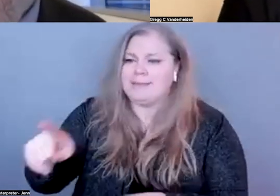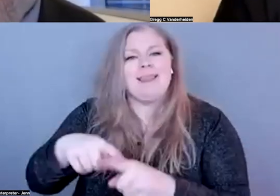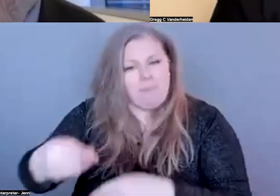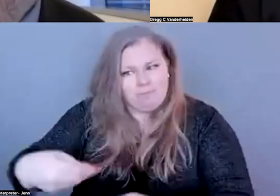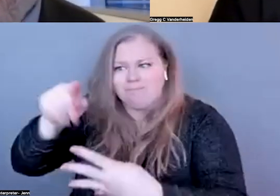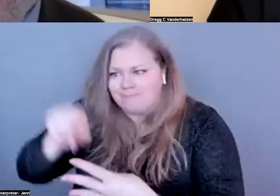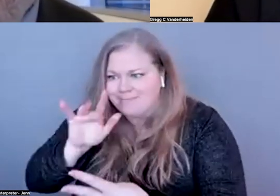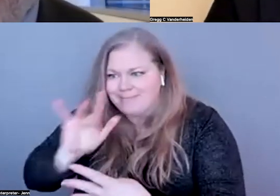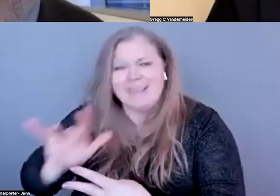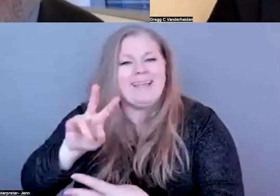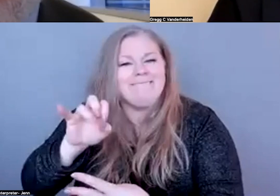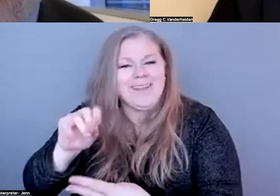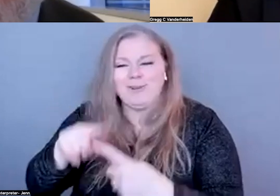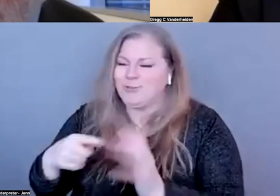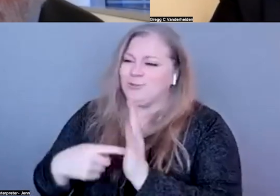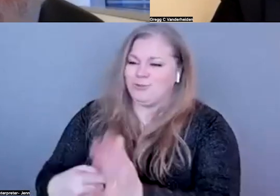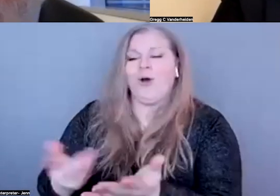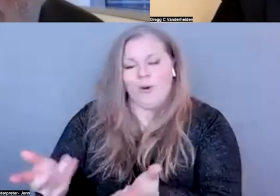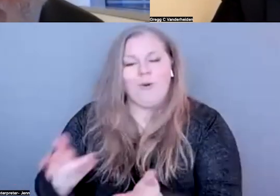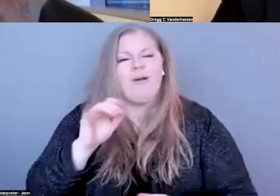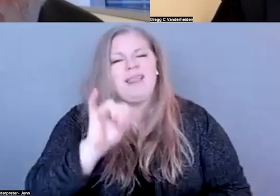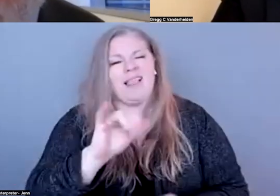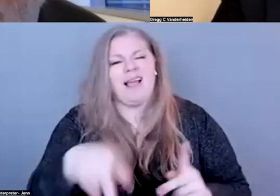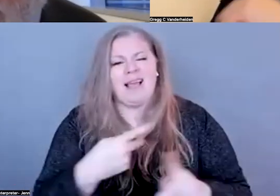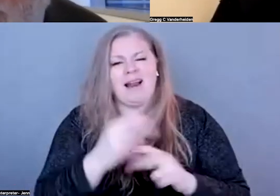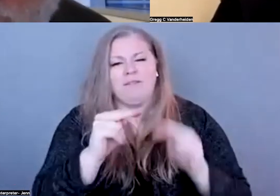You can imagine that kind of negotiation taking place.